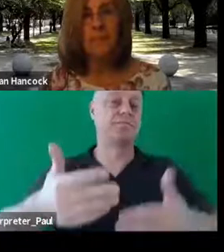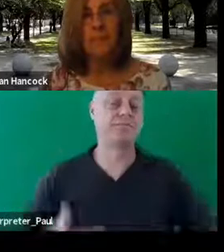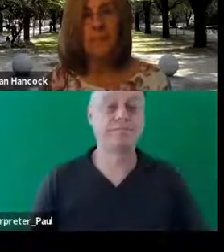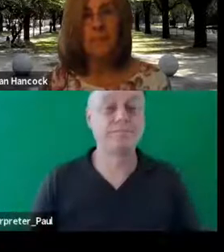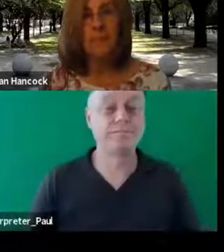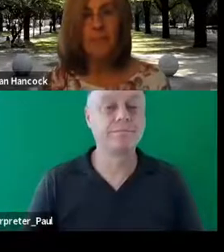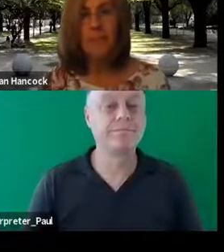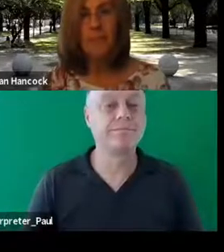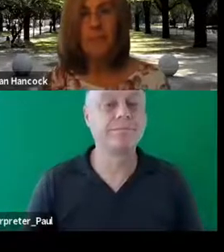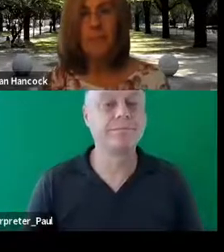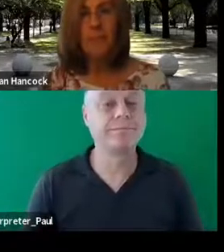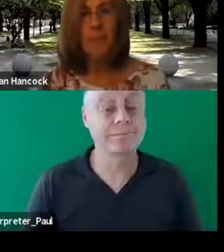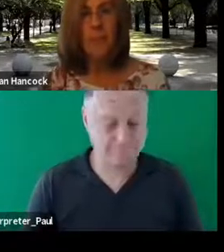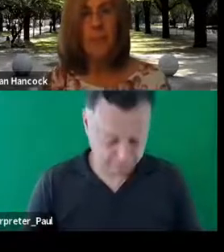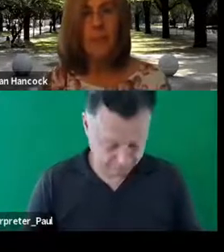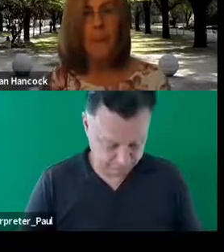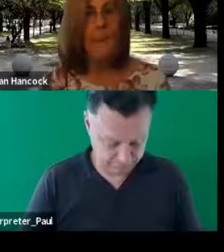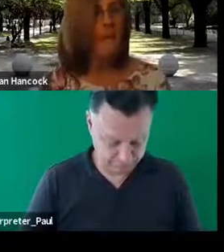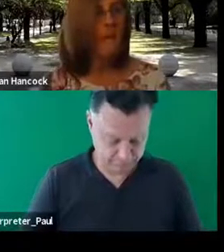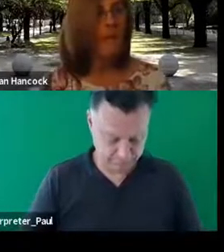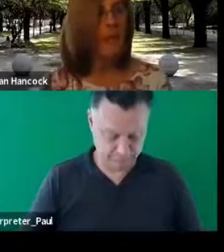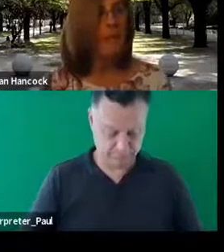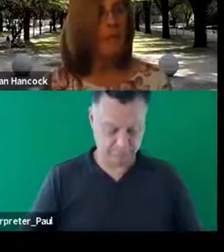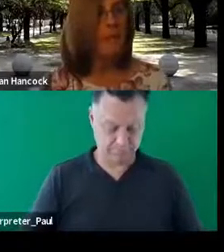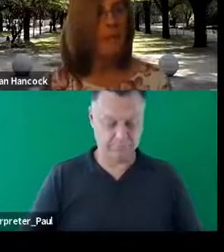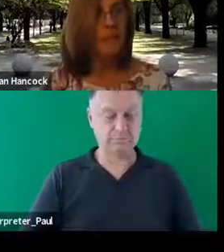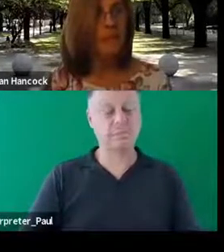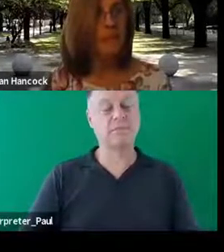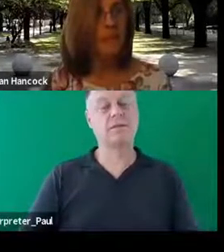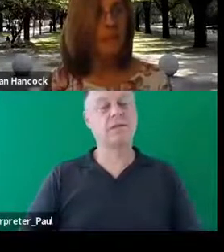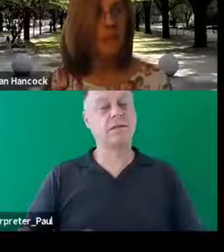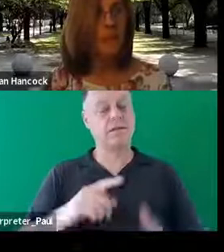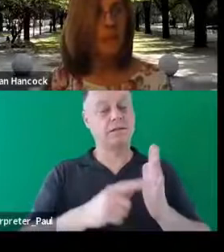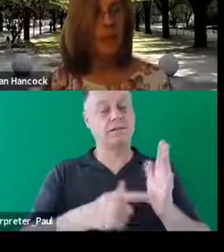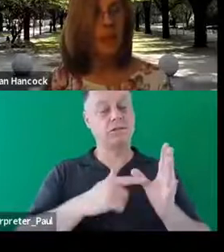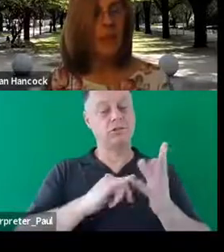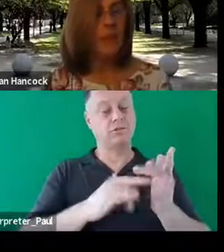to share any initiatives or programs that you are doing to increase the confidence,